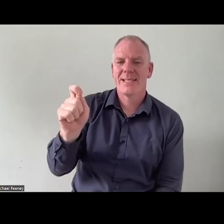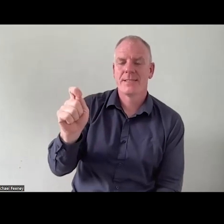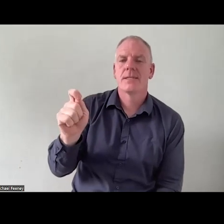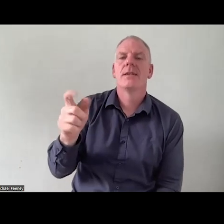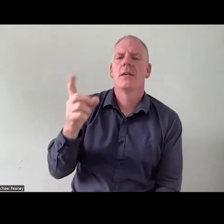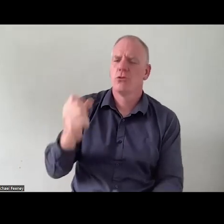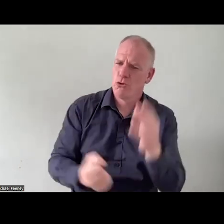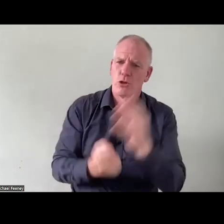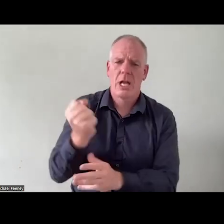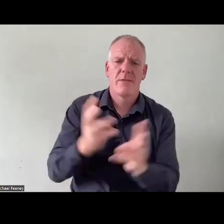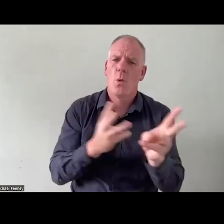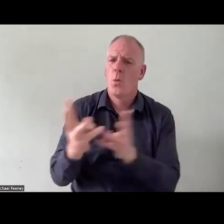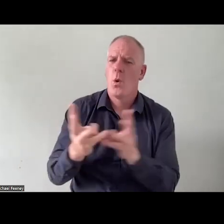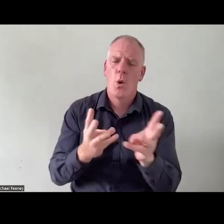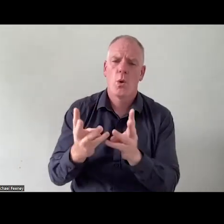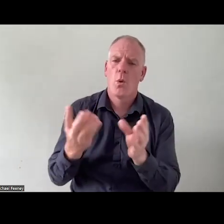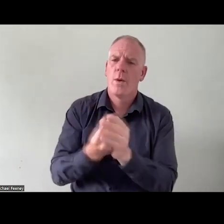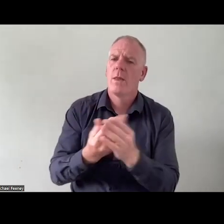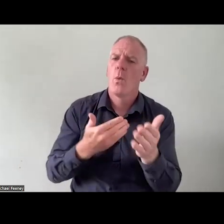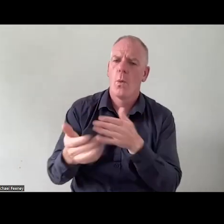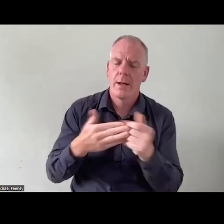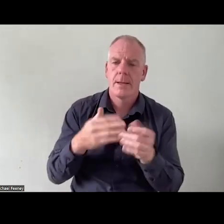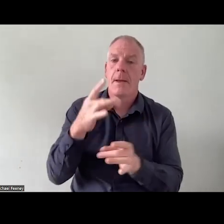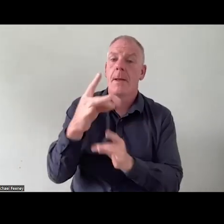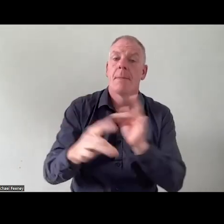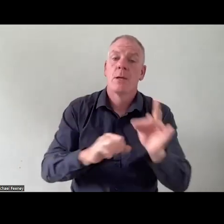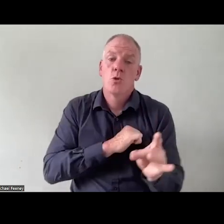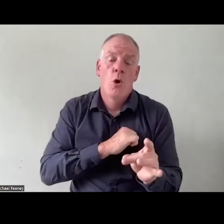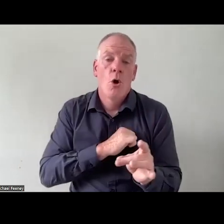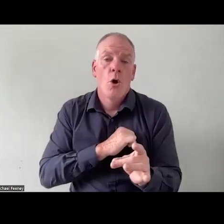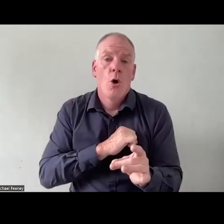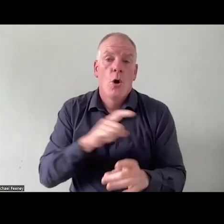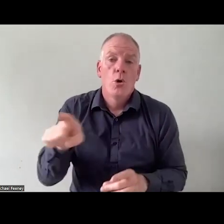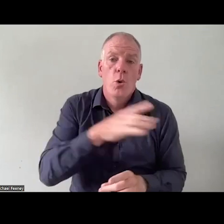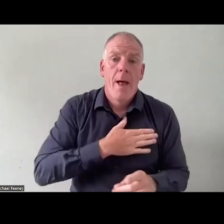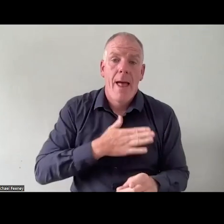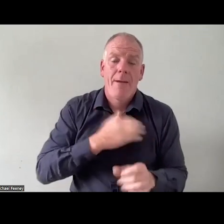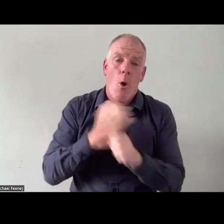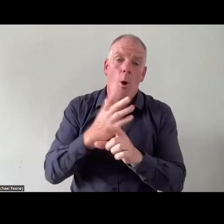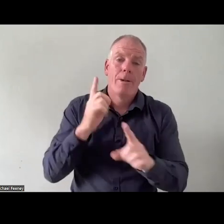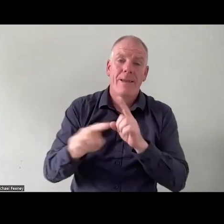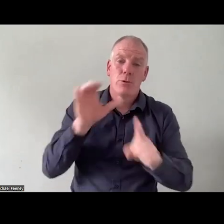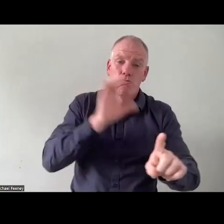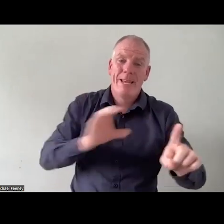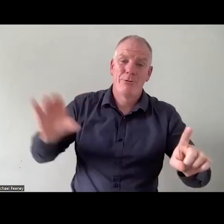in my opinion, in making sure that, if you like, every regional theatre